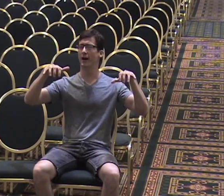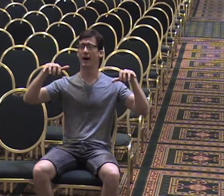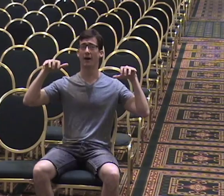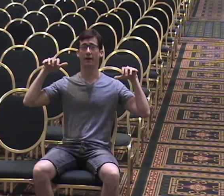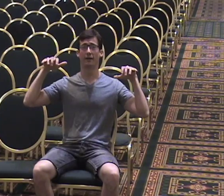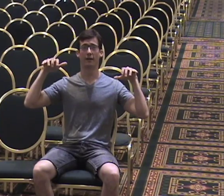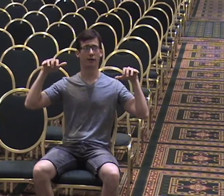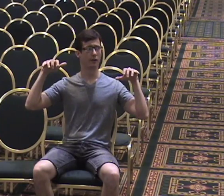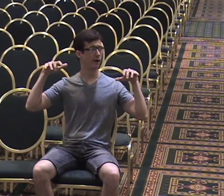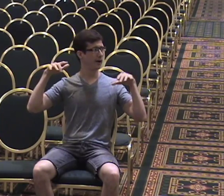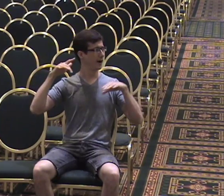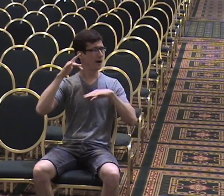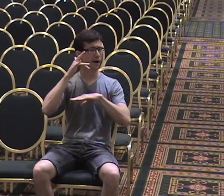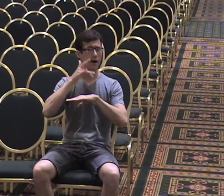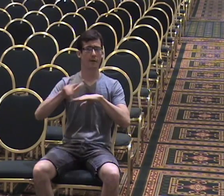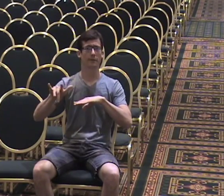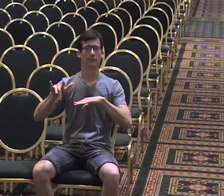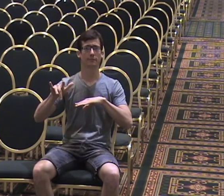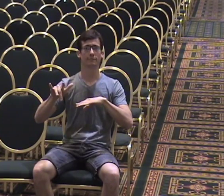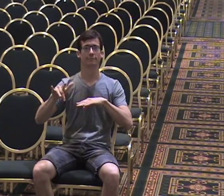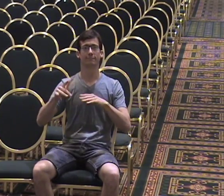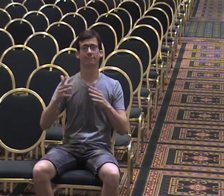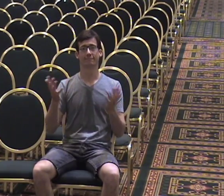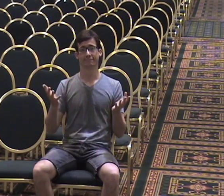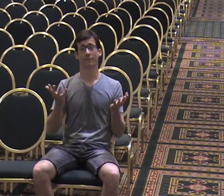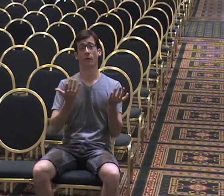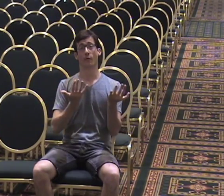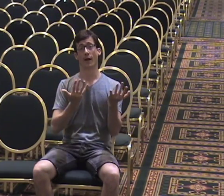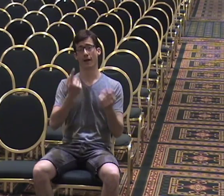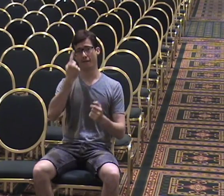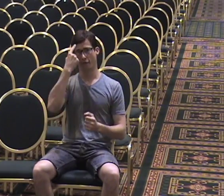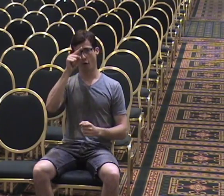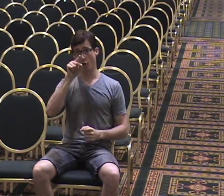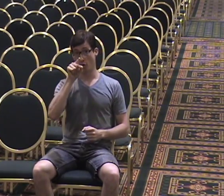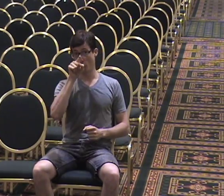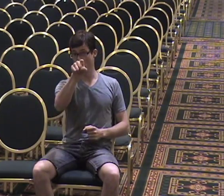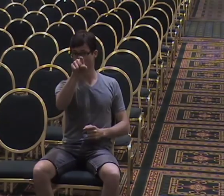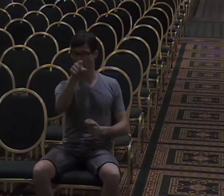But as you can see, it's empty! We're waiting for you!